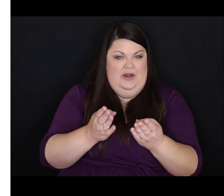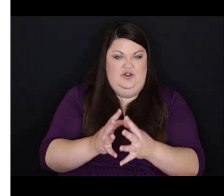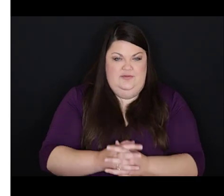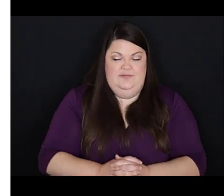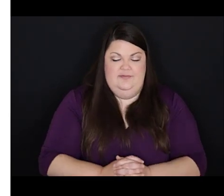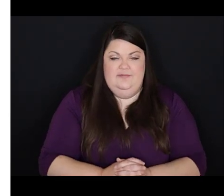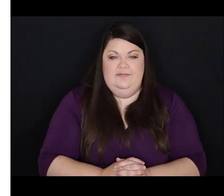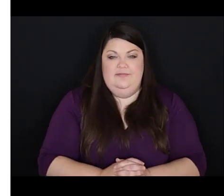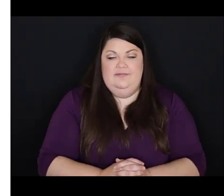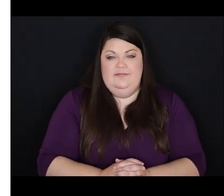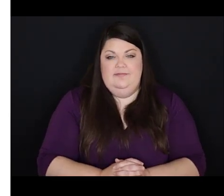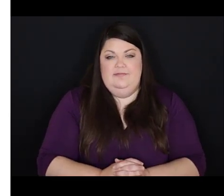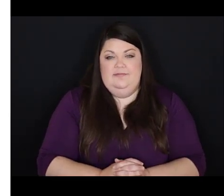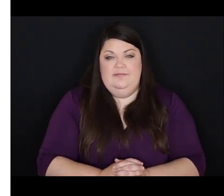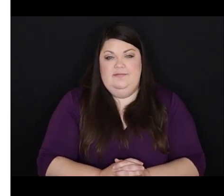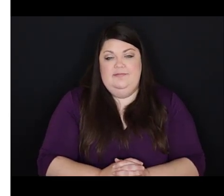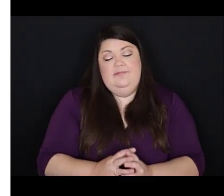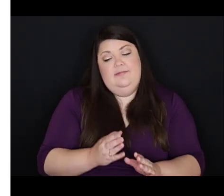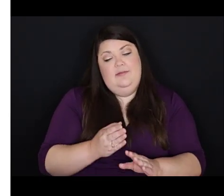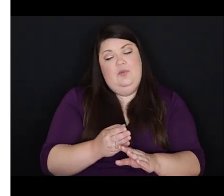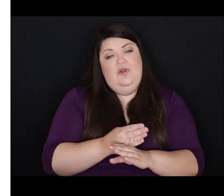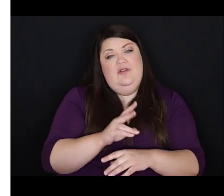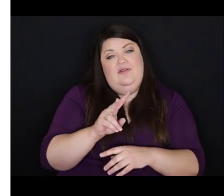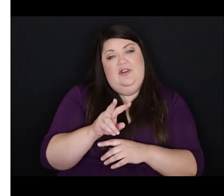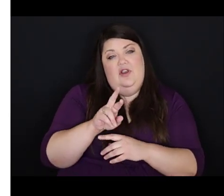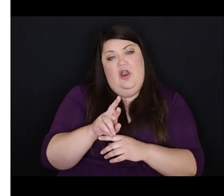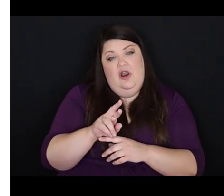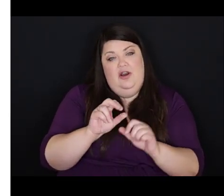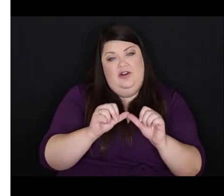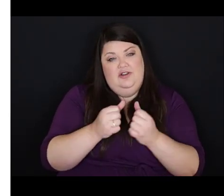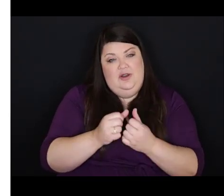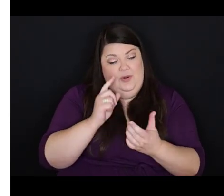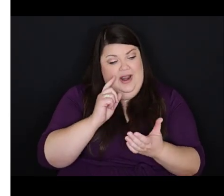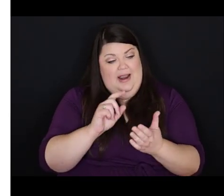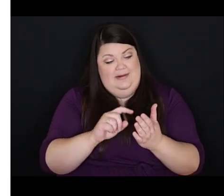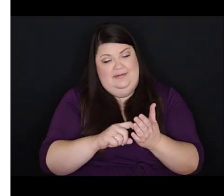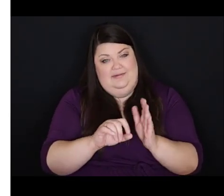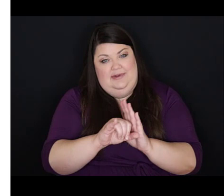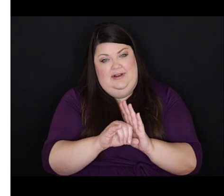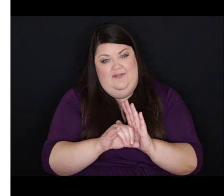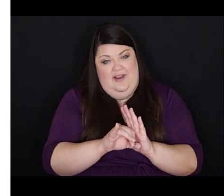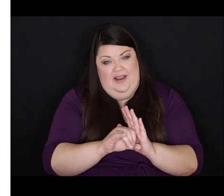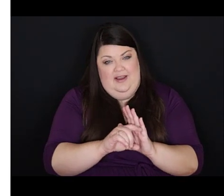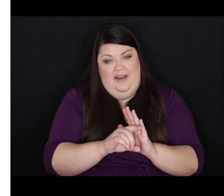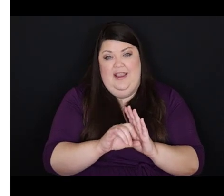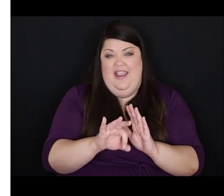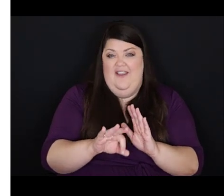Previously, VR agencies would identify whether the agency has an SRC or if it was